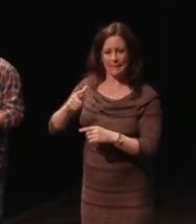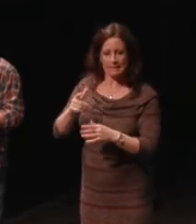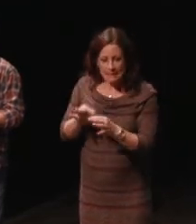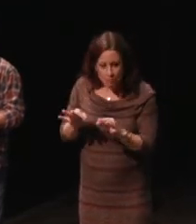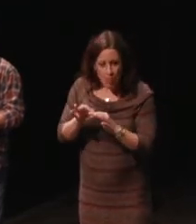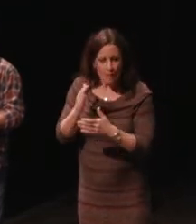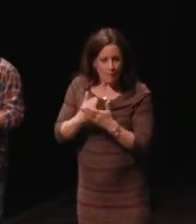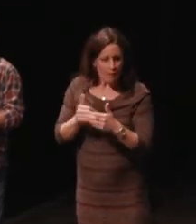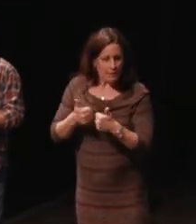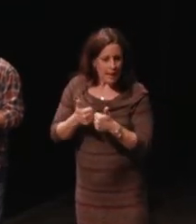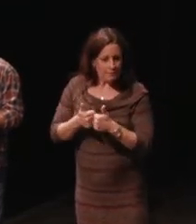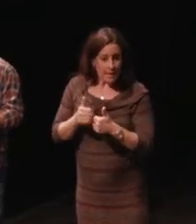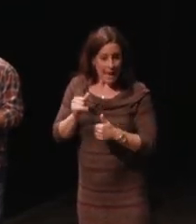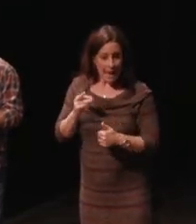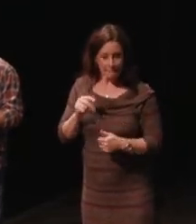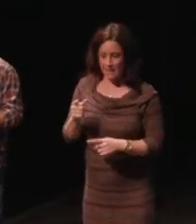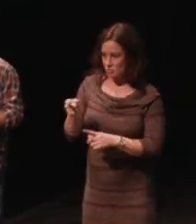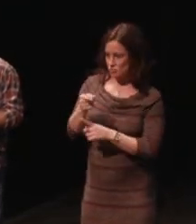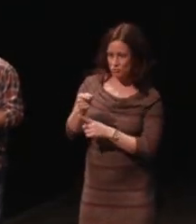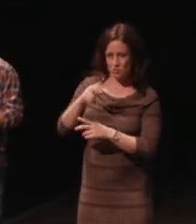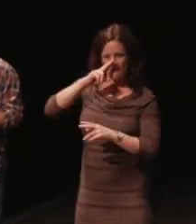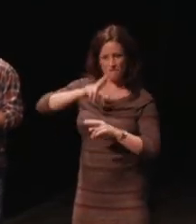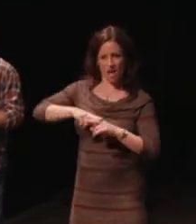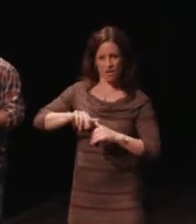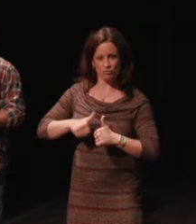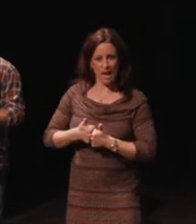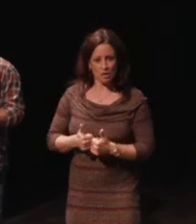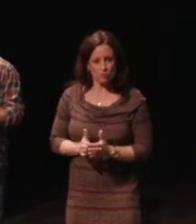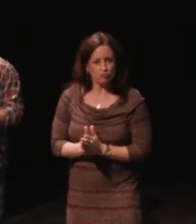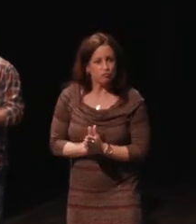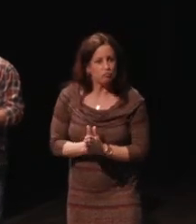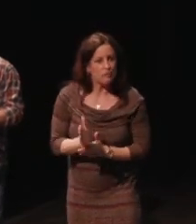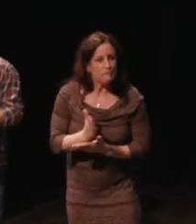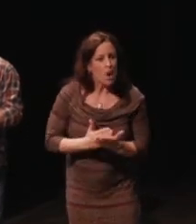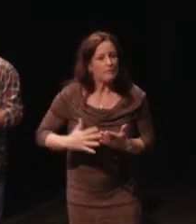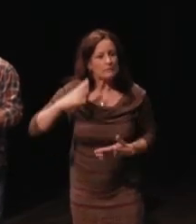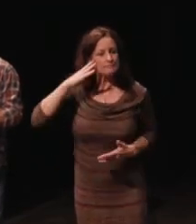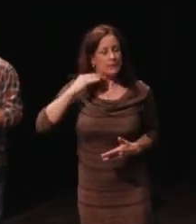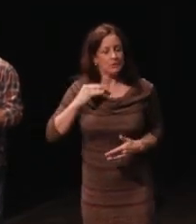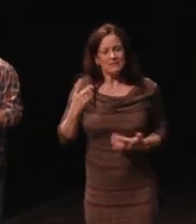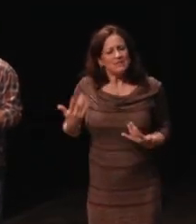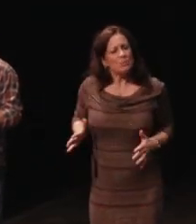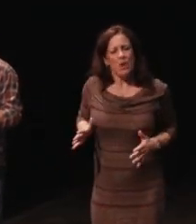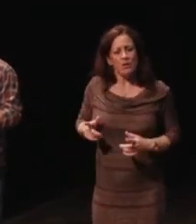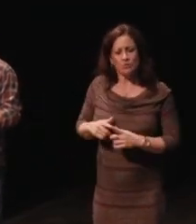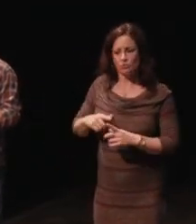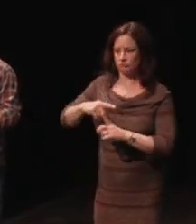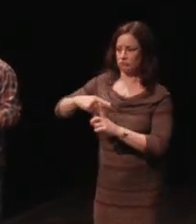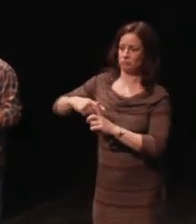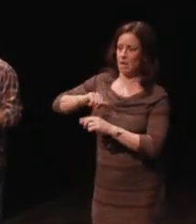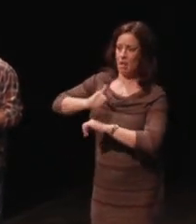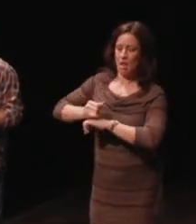Aiming is fun and challenging, and it's a big part of the experience, and you didn't want to use Lock-on aiming if you didn't have to,